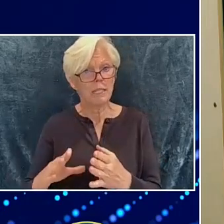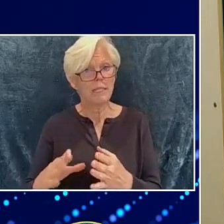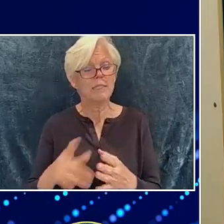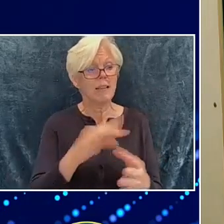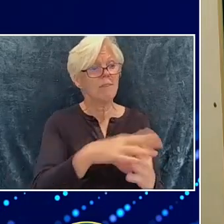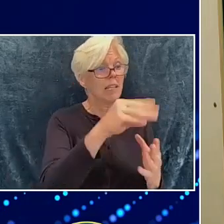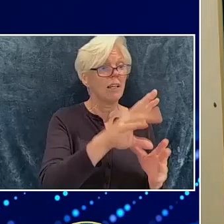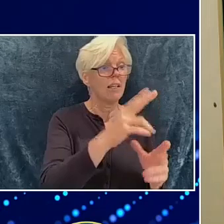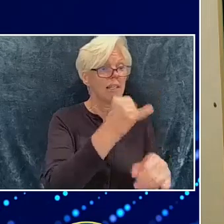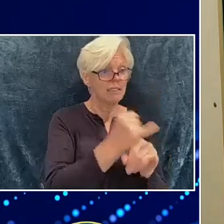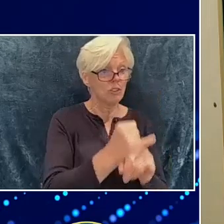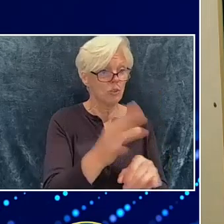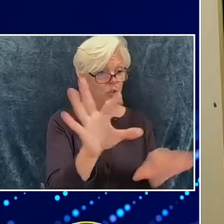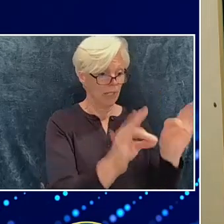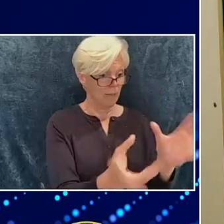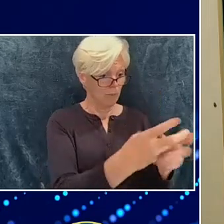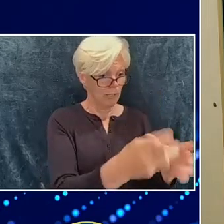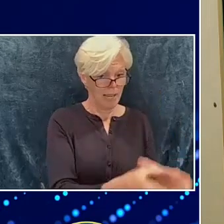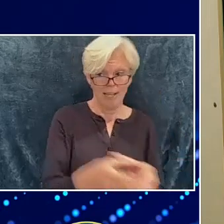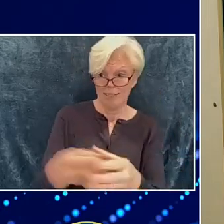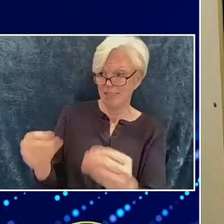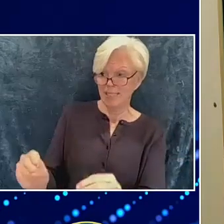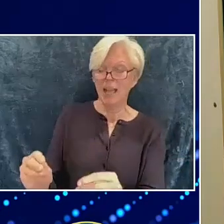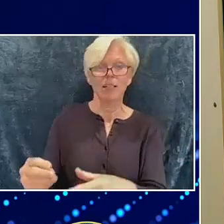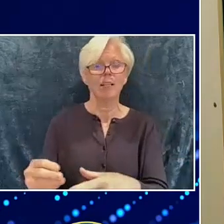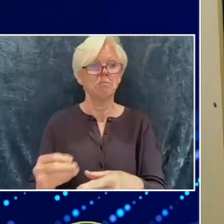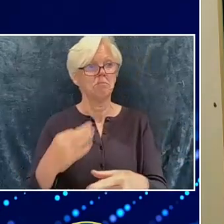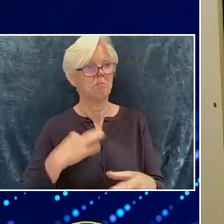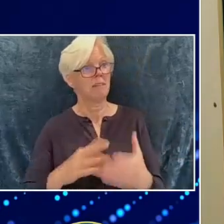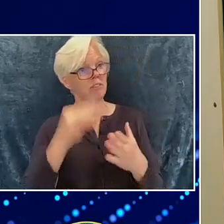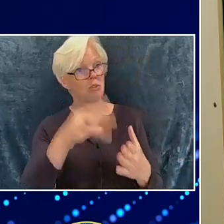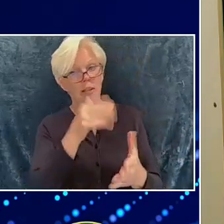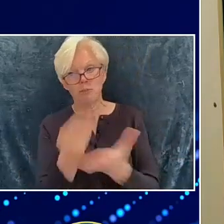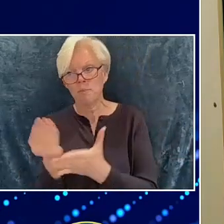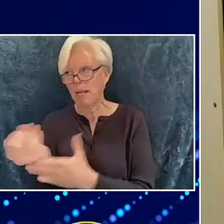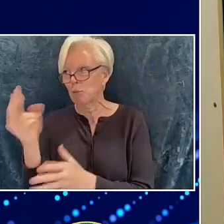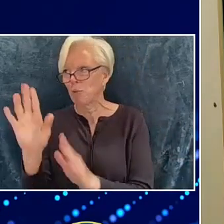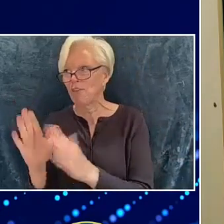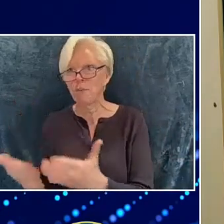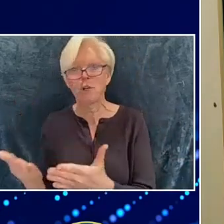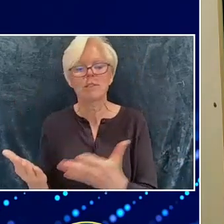that's more efficient for students, but would love to hear from the Department, sort of where we can go on this.